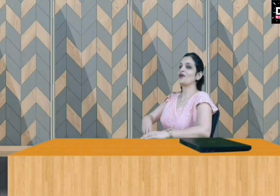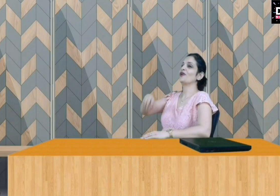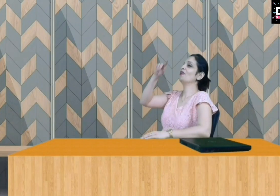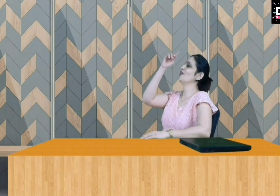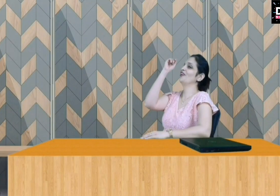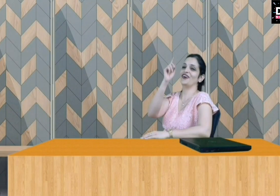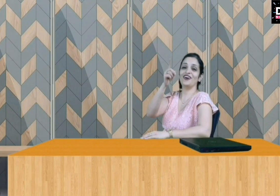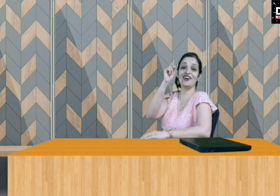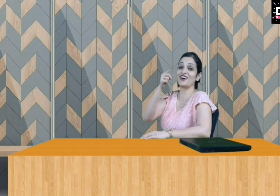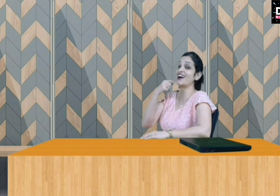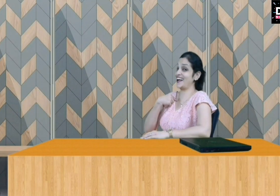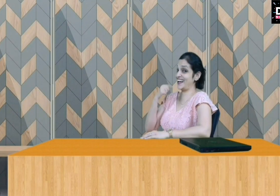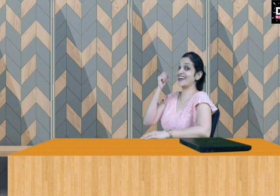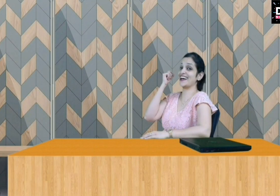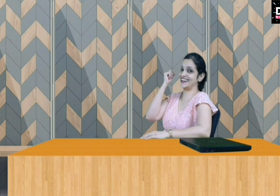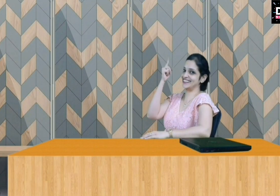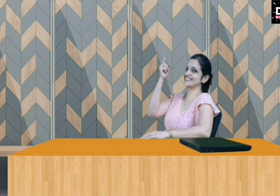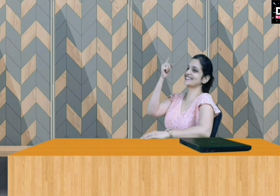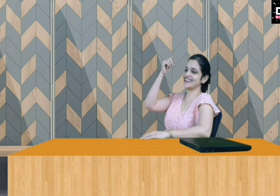Oh, I understand